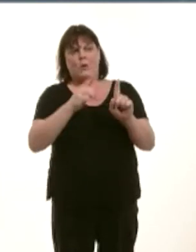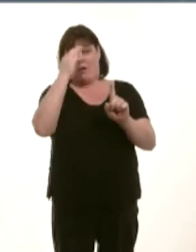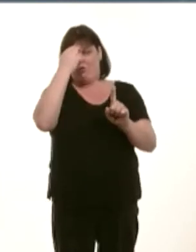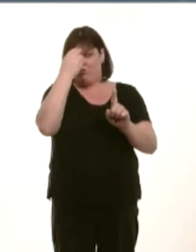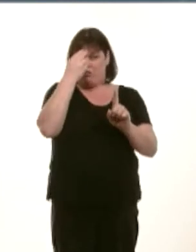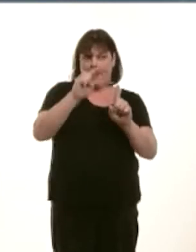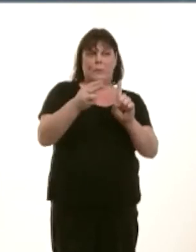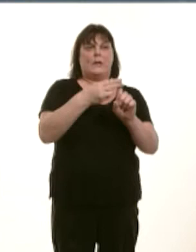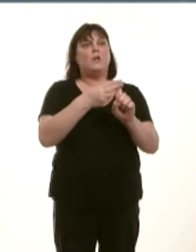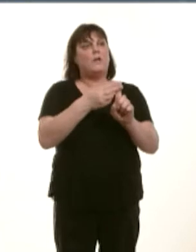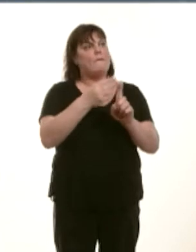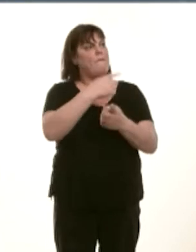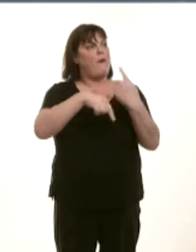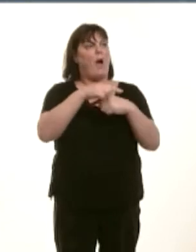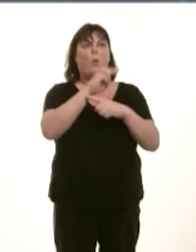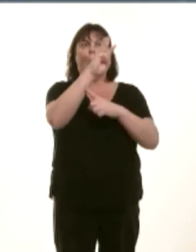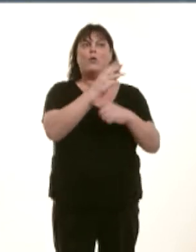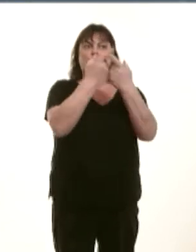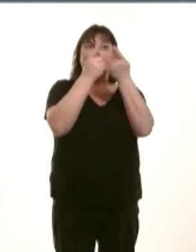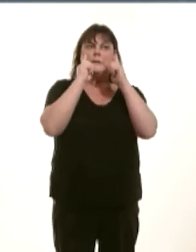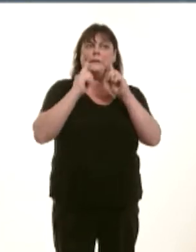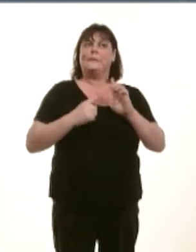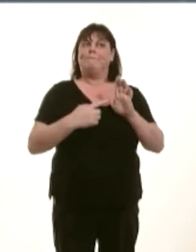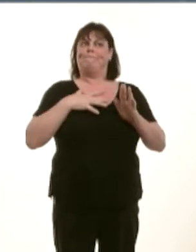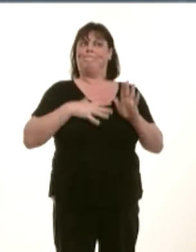Wales. Therefore, First Minister, I wonder whether youíd give your opinion on whether